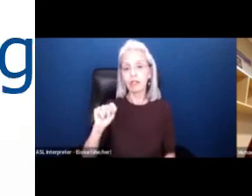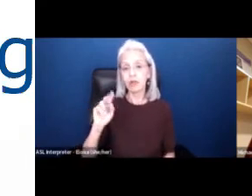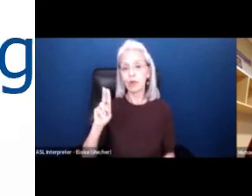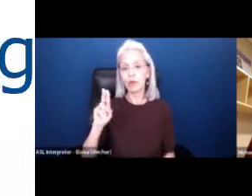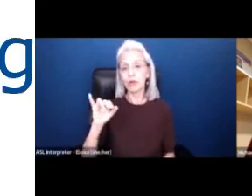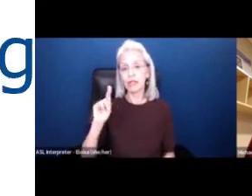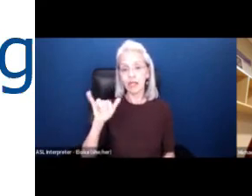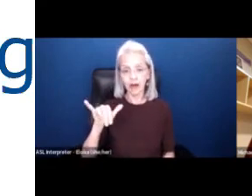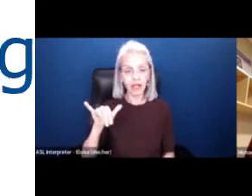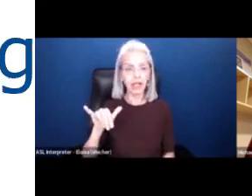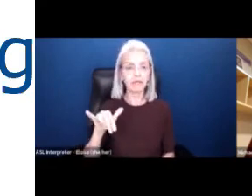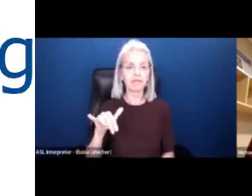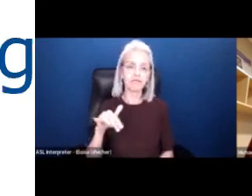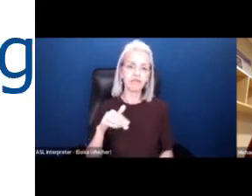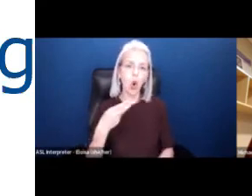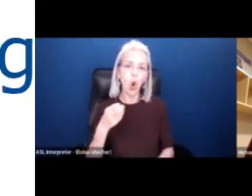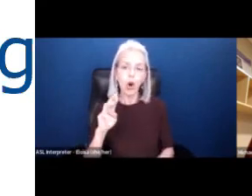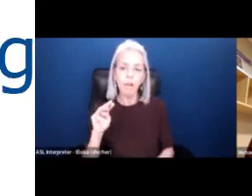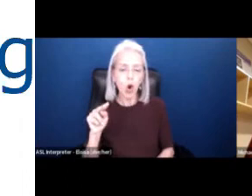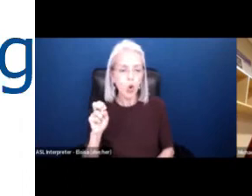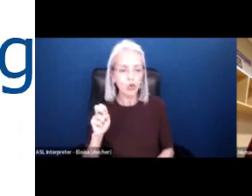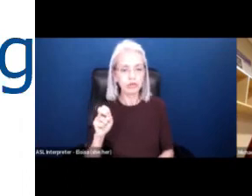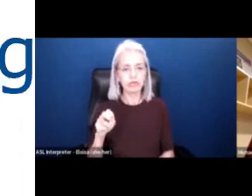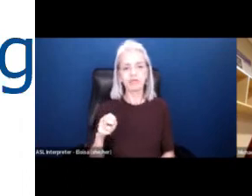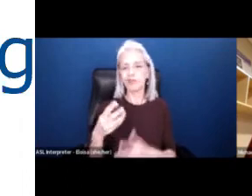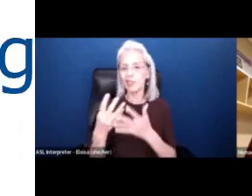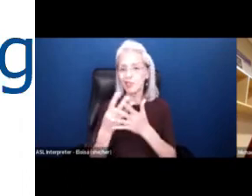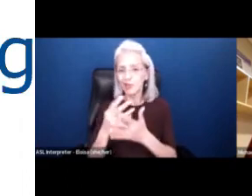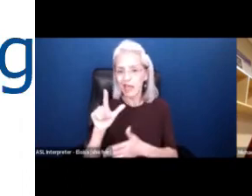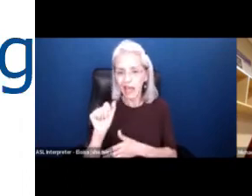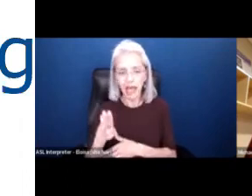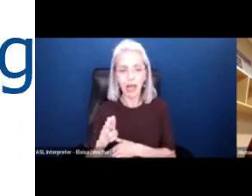labs. And it really is, you